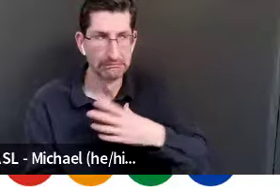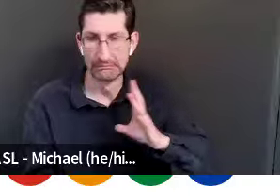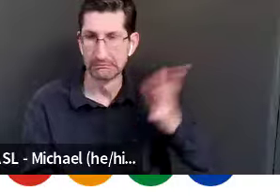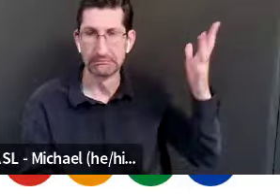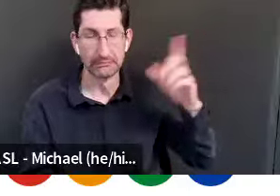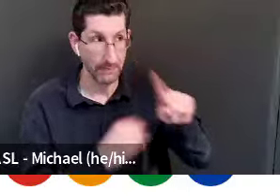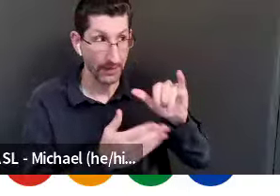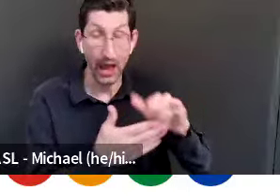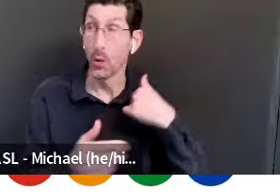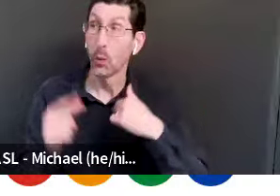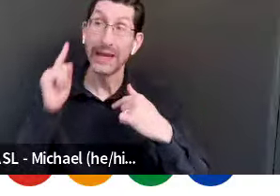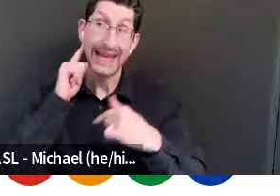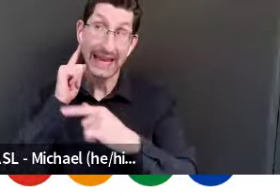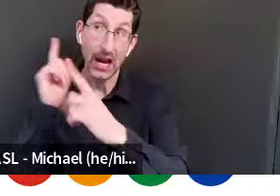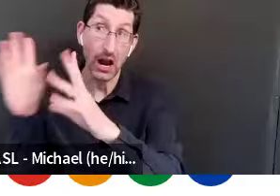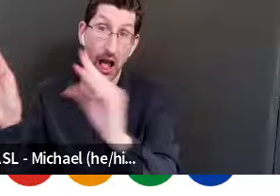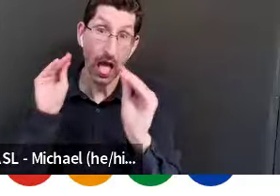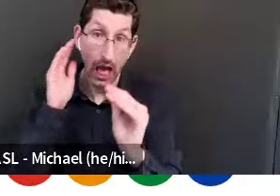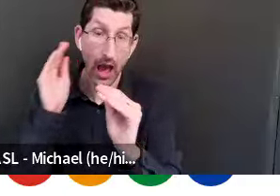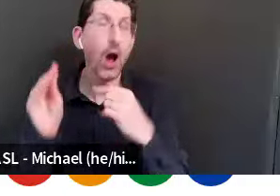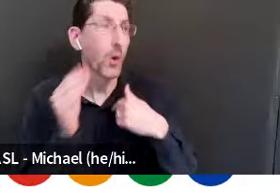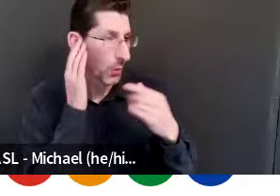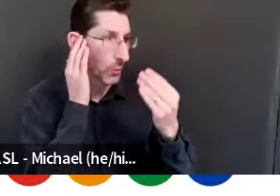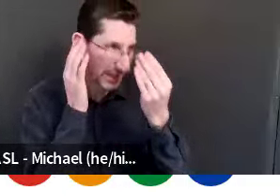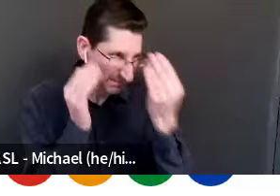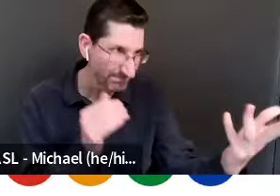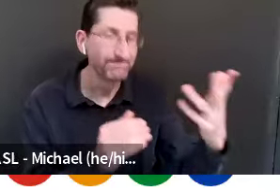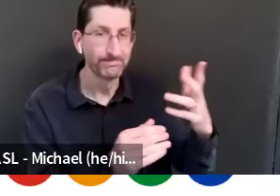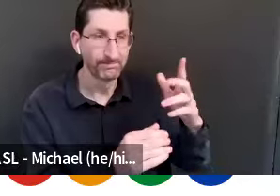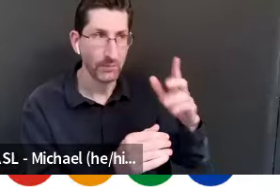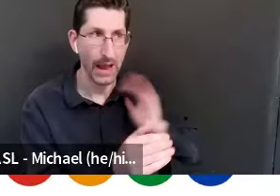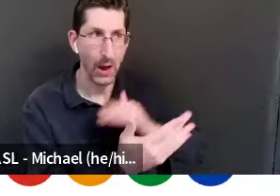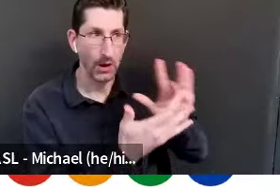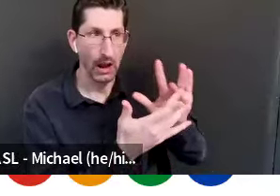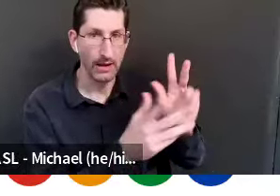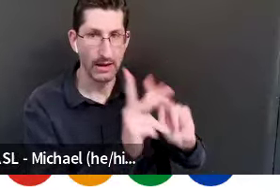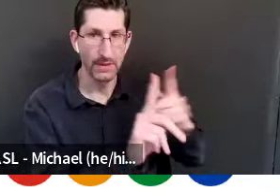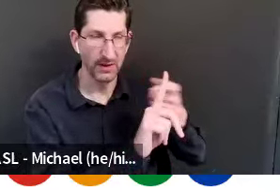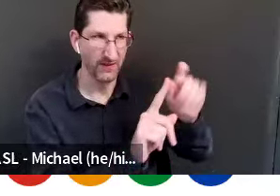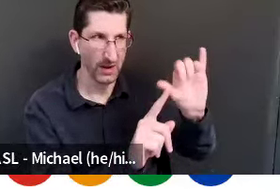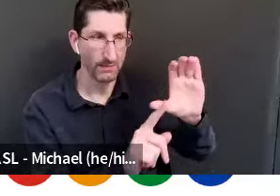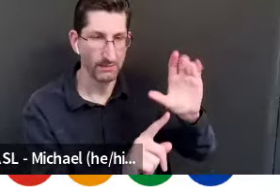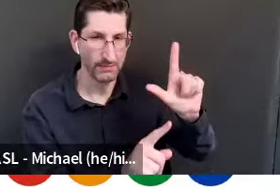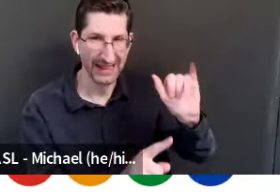WITH THEM GENERALLY. AS SOON AS WE HEAR SOMETHING, WE